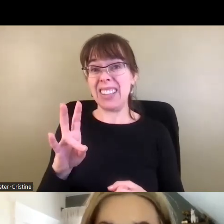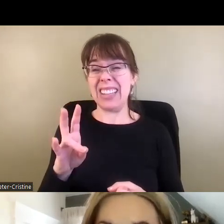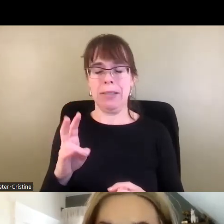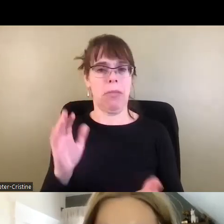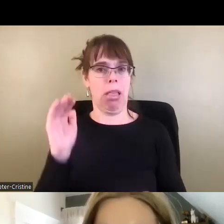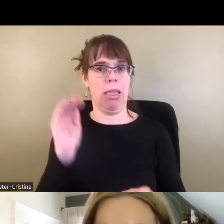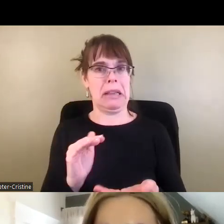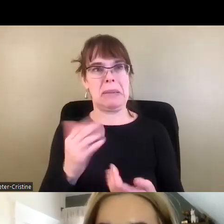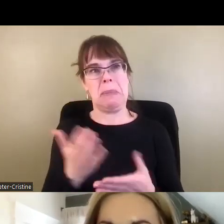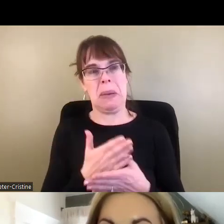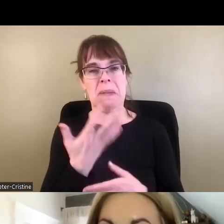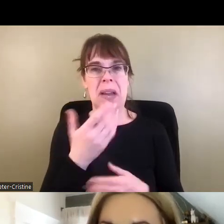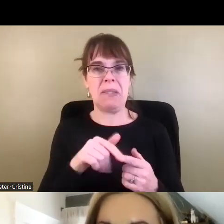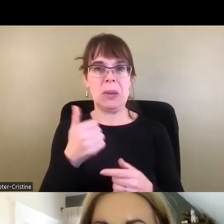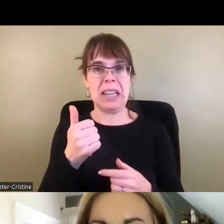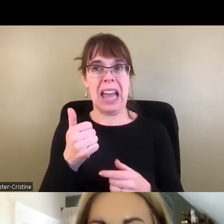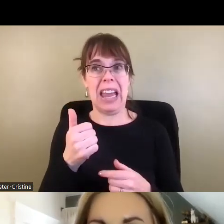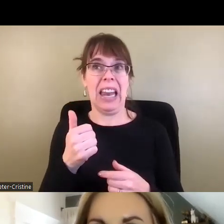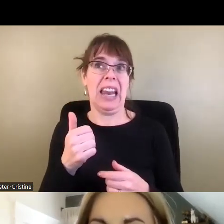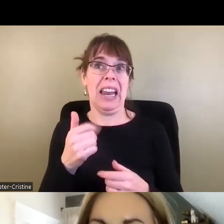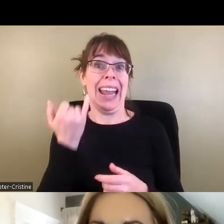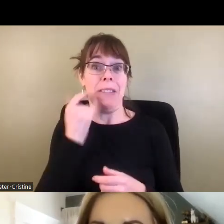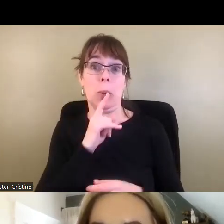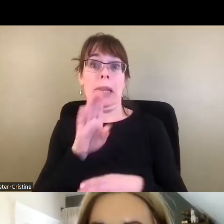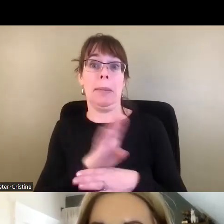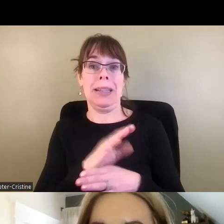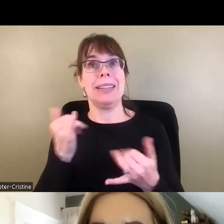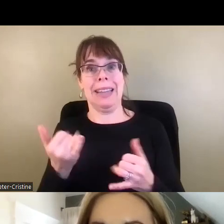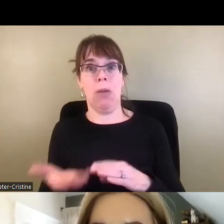It was about 5 to 10 at on a busy day. So we're really seeing that impact of this,